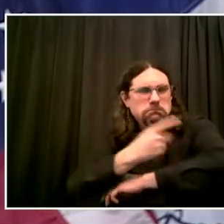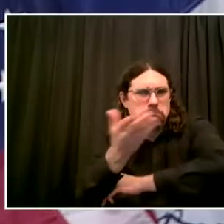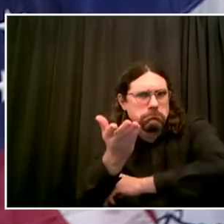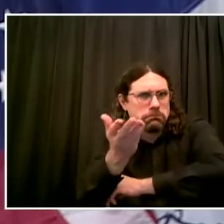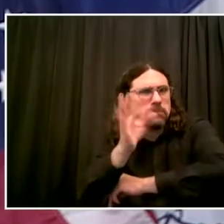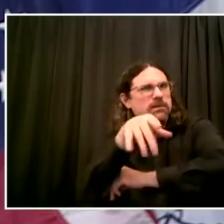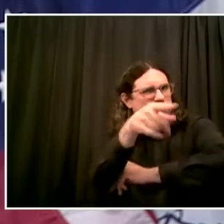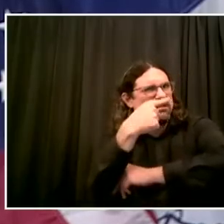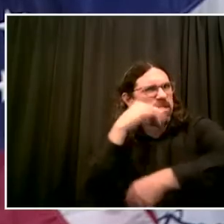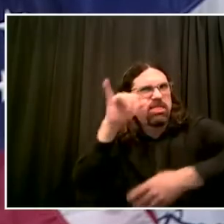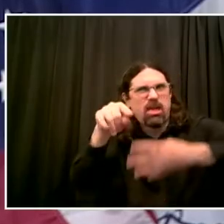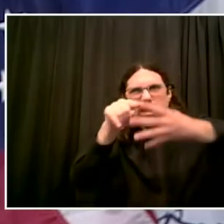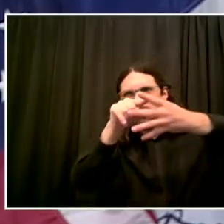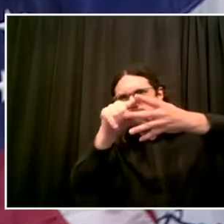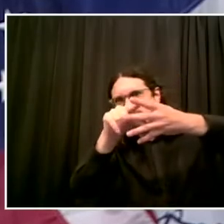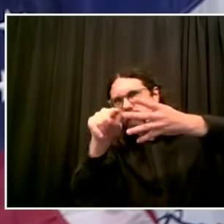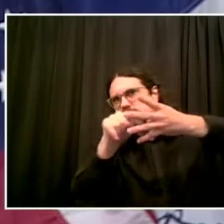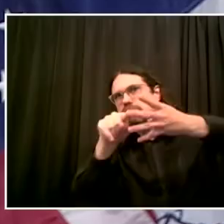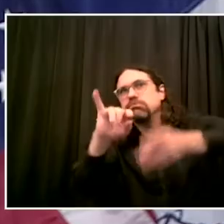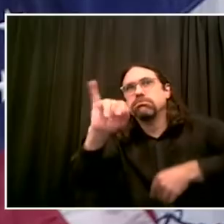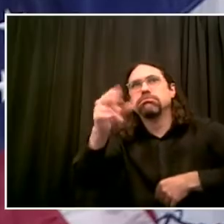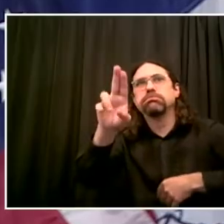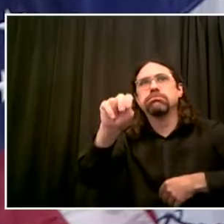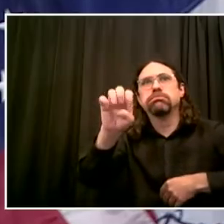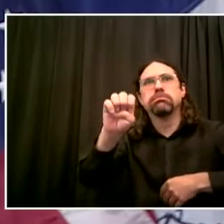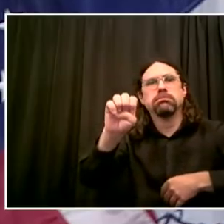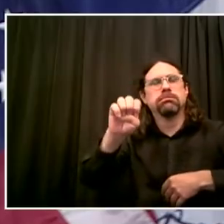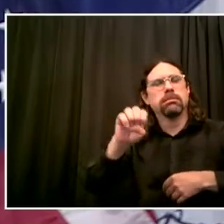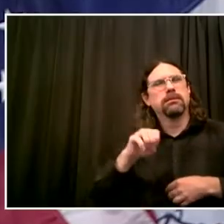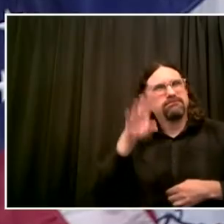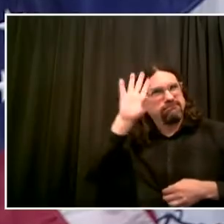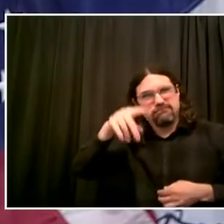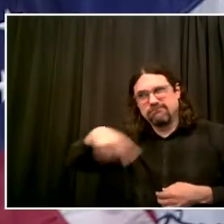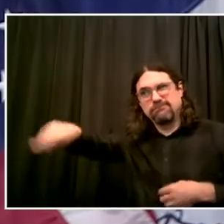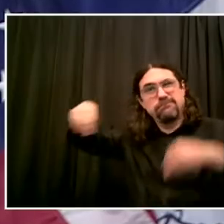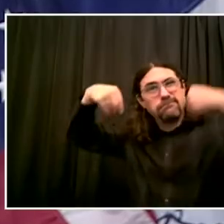PHASE 1. I KNOW YOU SAID IN THE FIRST OR SECOND WEEK OF JUNE BUT HIS BUSINESSES